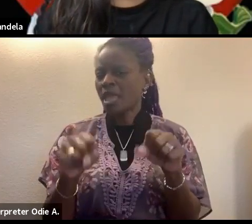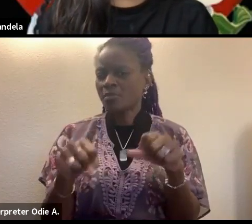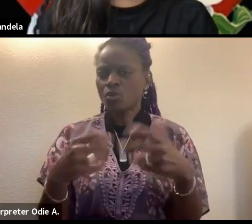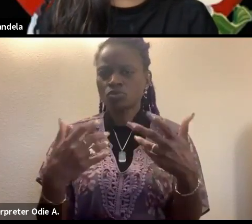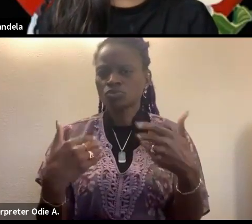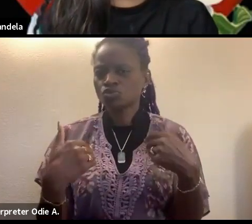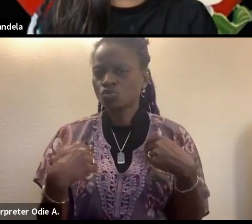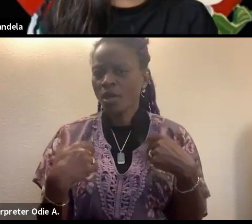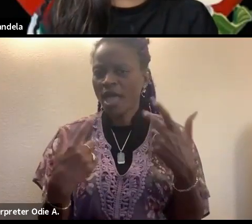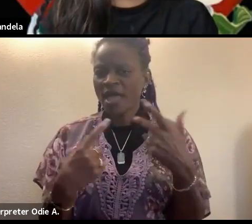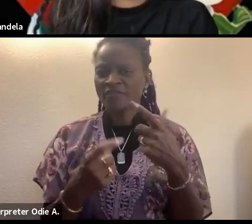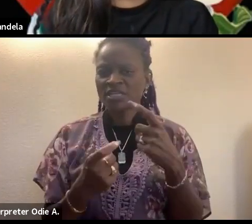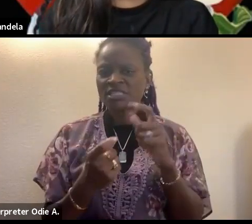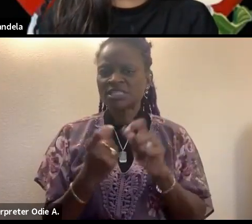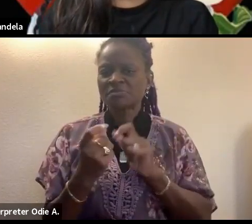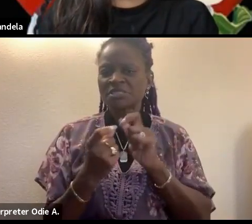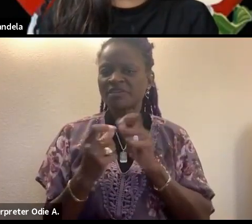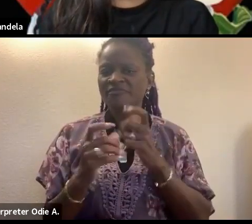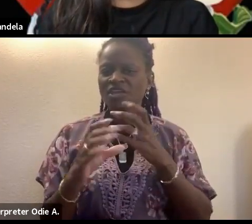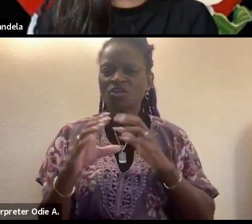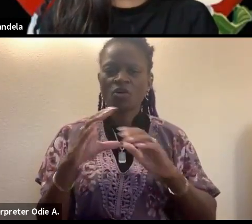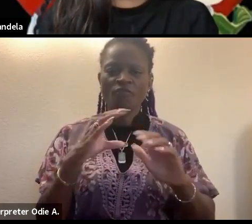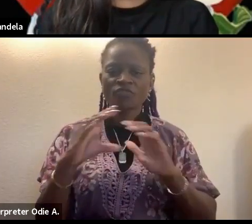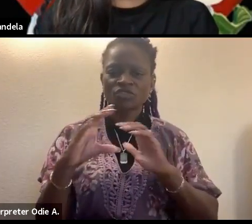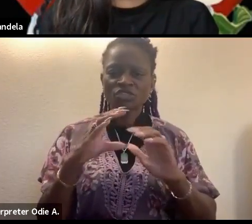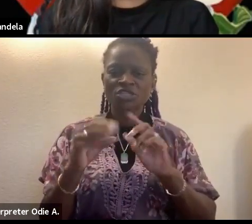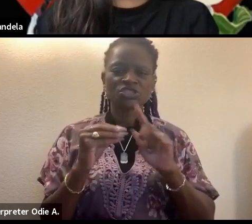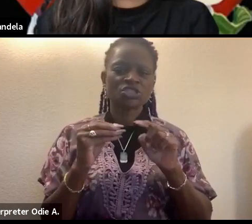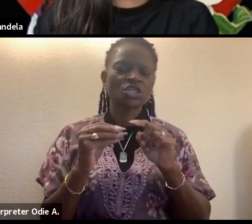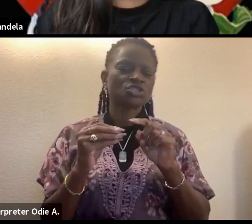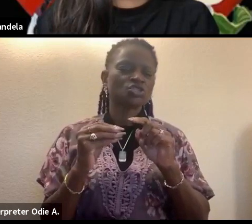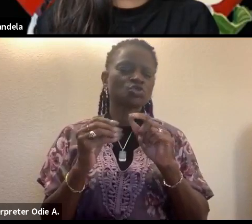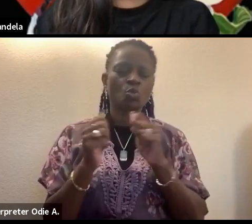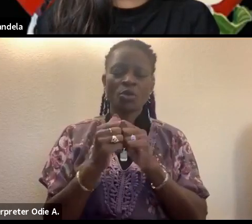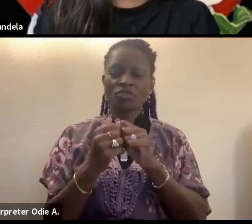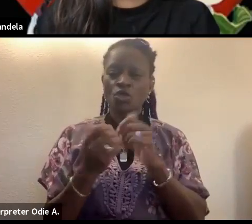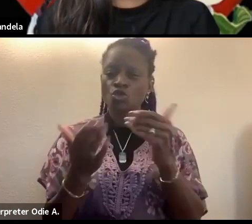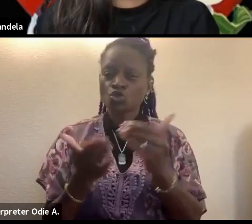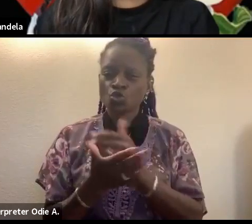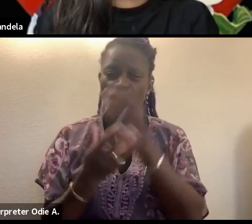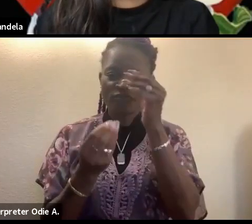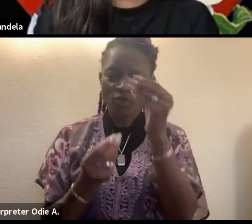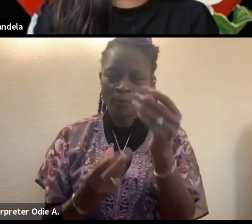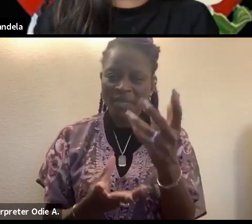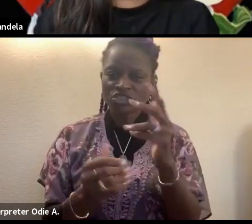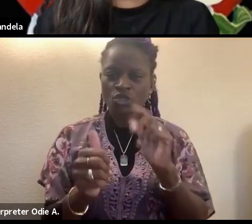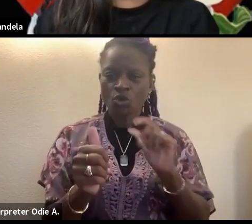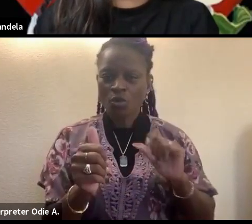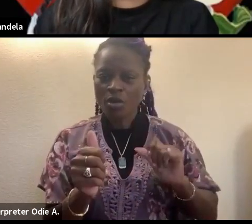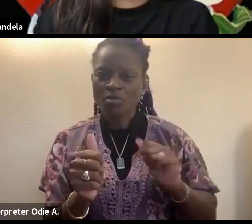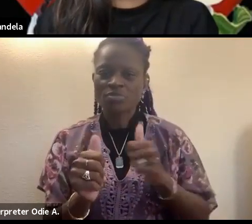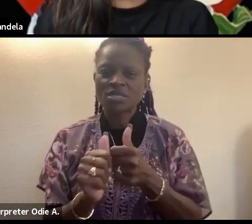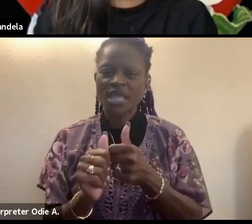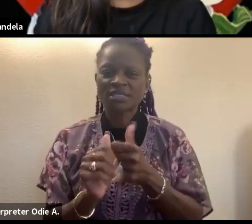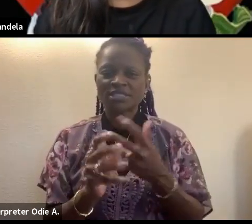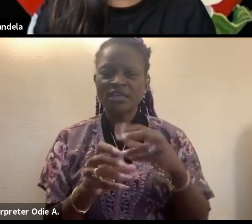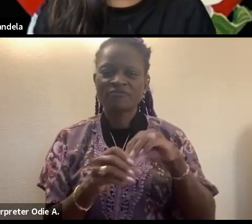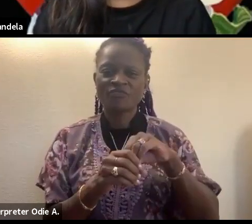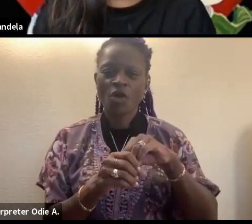specifically conversations about new information or updates around vaccines or testing that then are commonly shared and that we